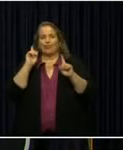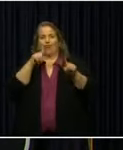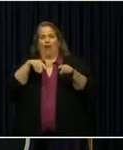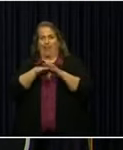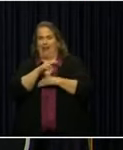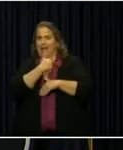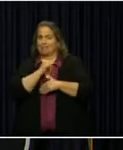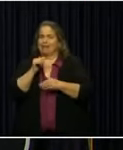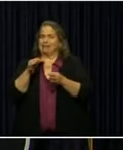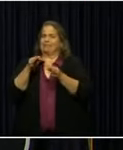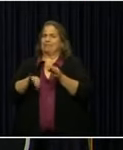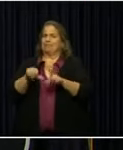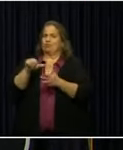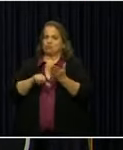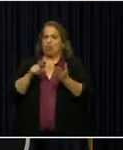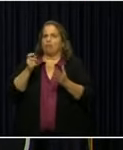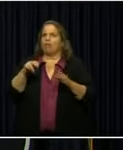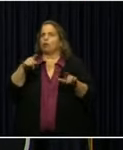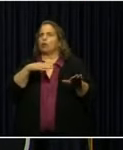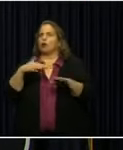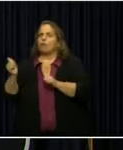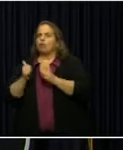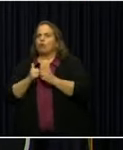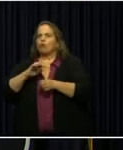WIFE WOULD HAVE CORRECT ME IF I